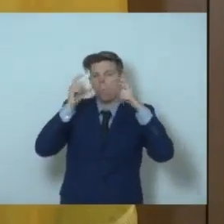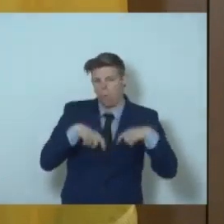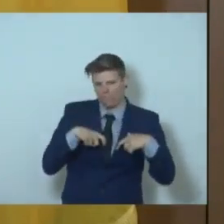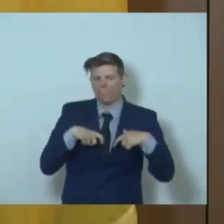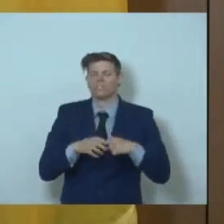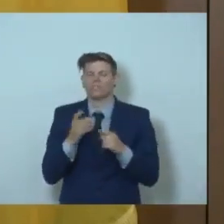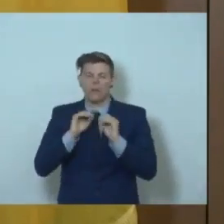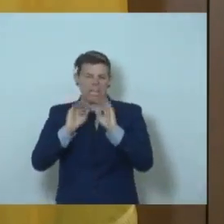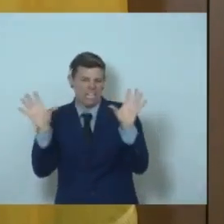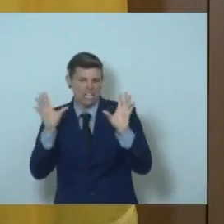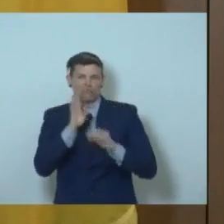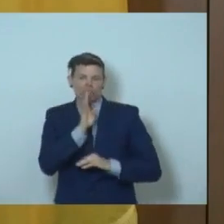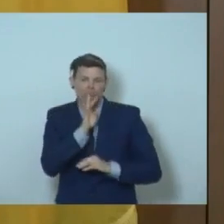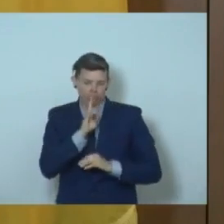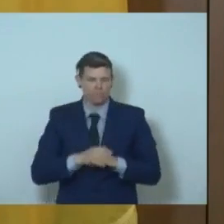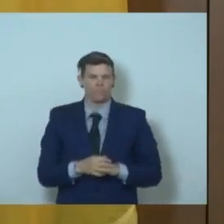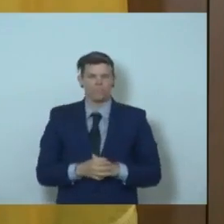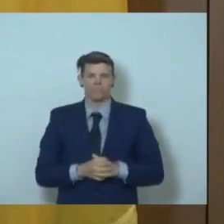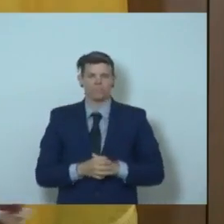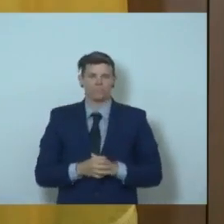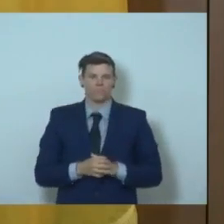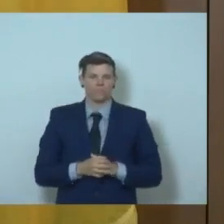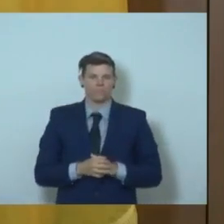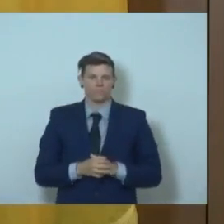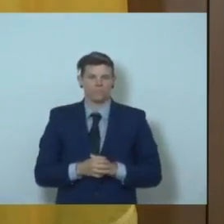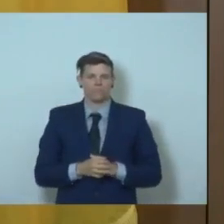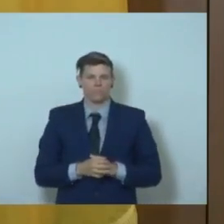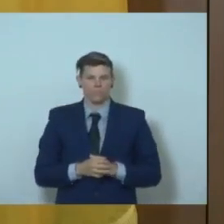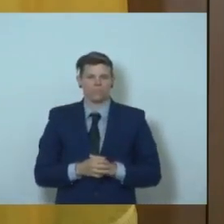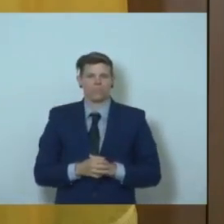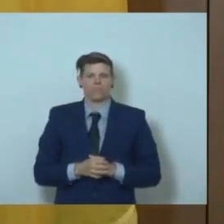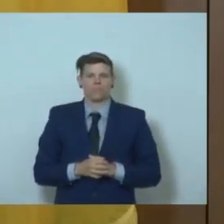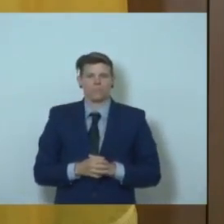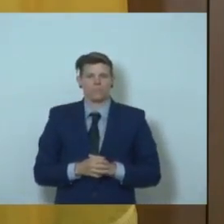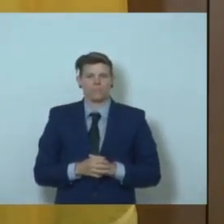IT’S VERY HARD TO HEAR BECAUSE YOU ARE MUFFLED. WITH A HOMEMADE MASK.